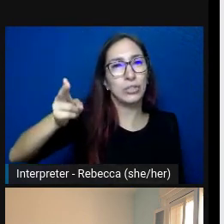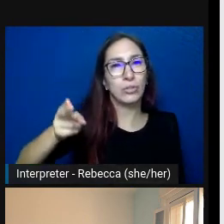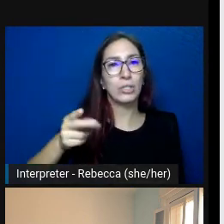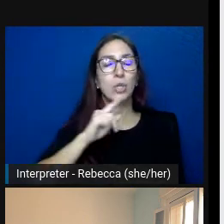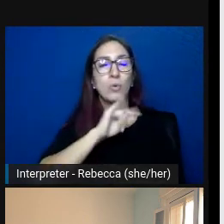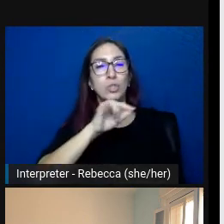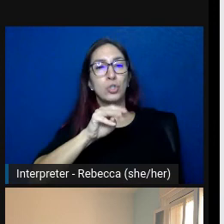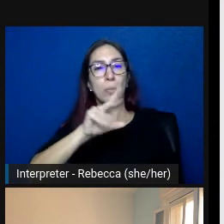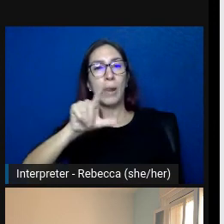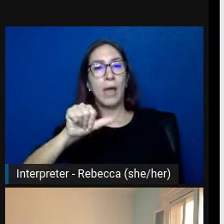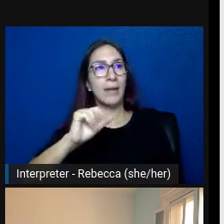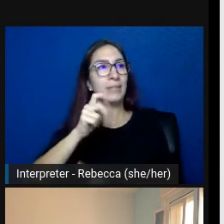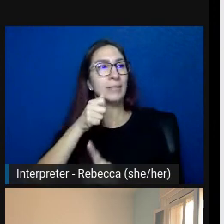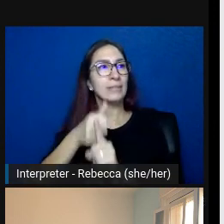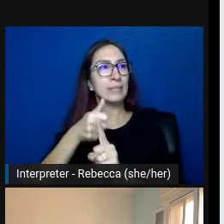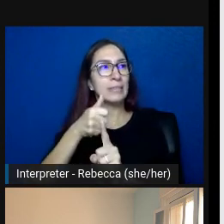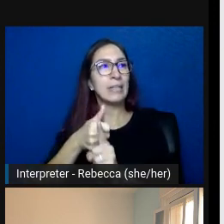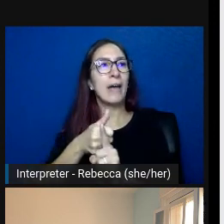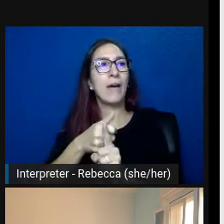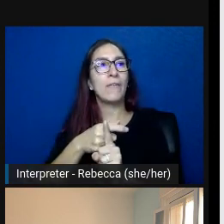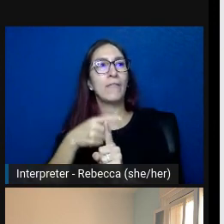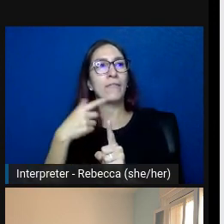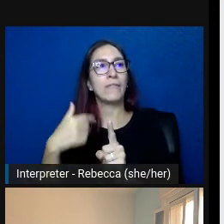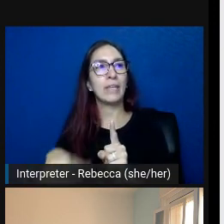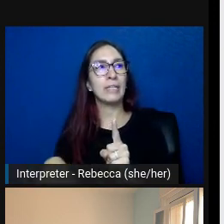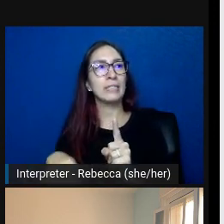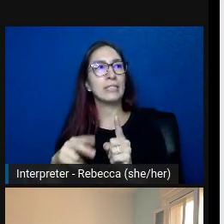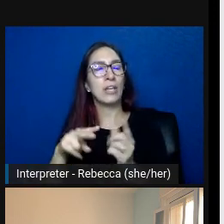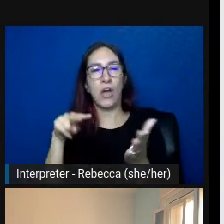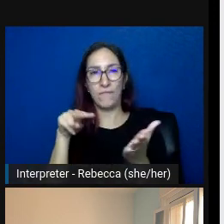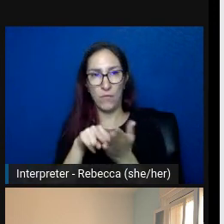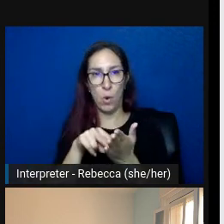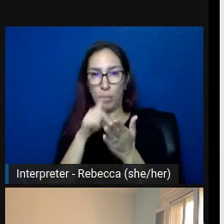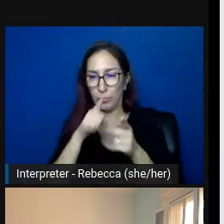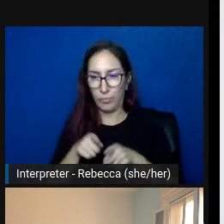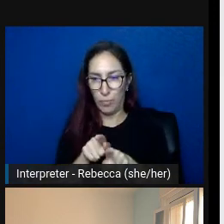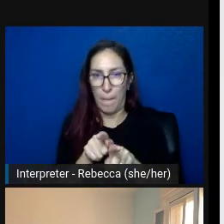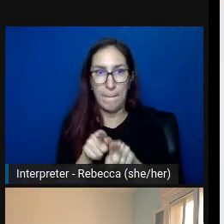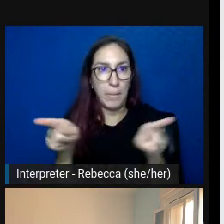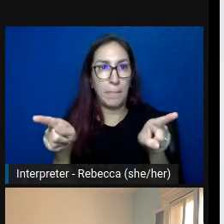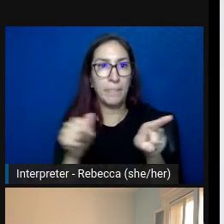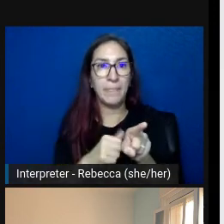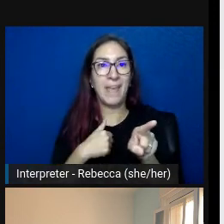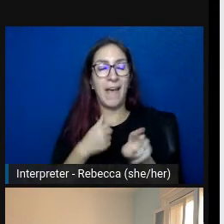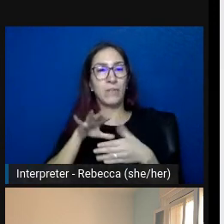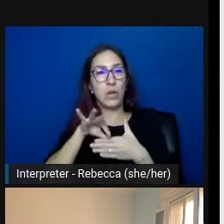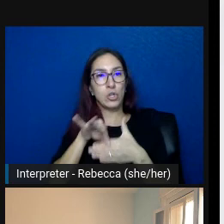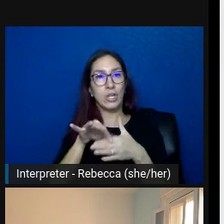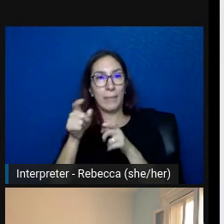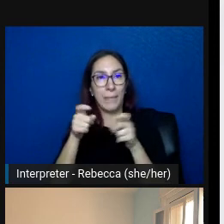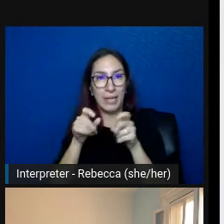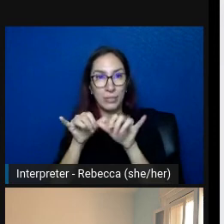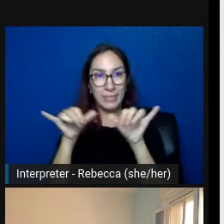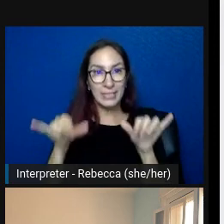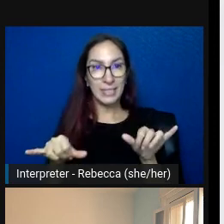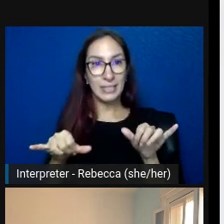Joomla is a fork of content management system called Mambo,